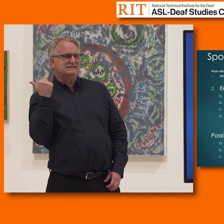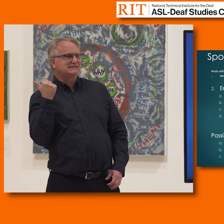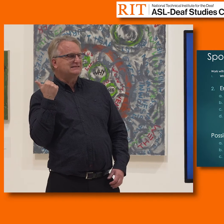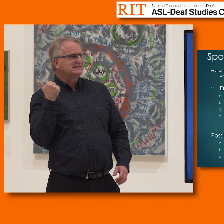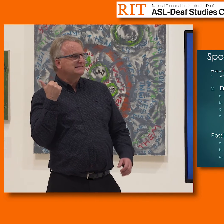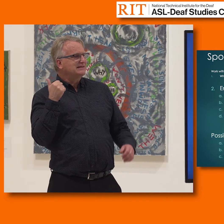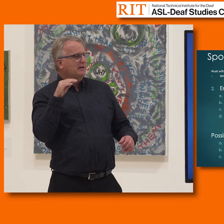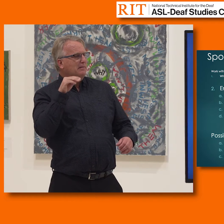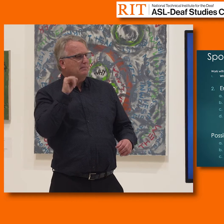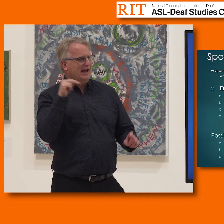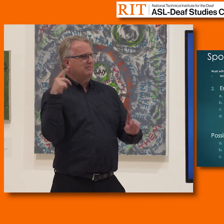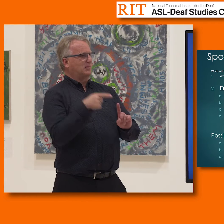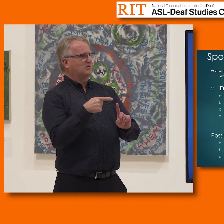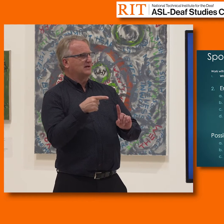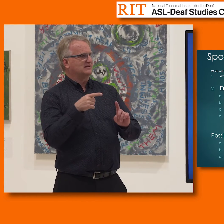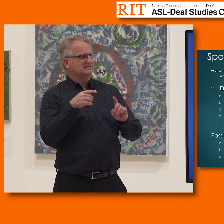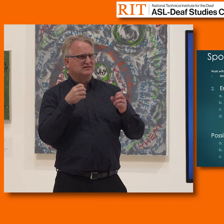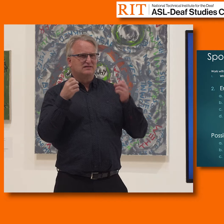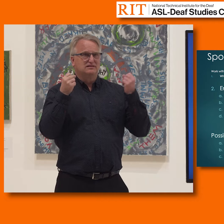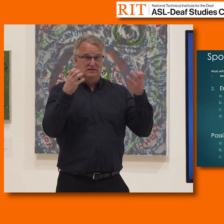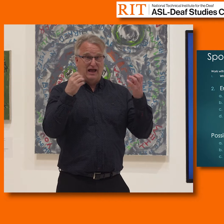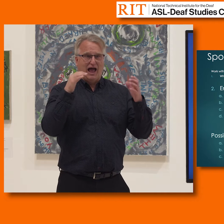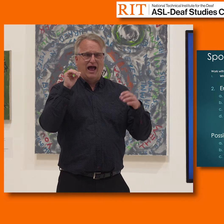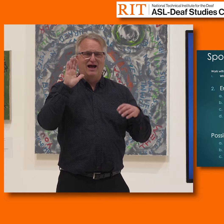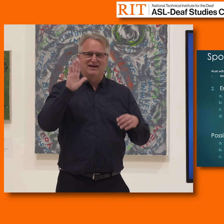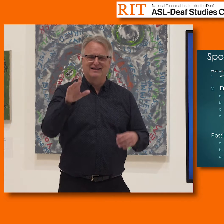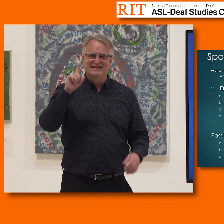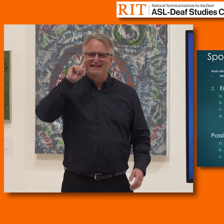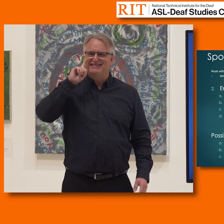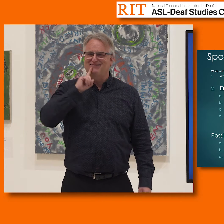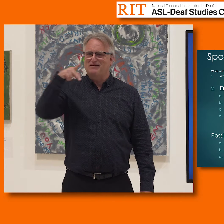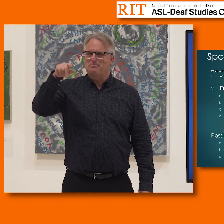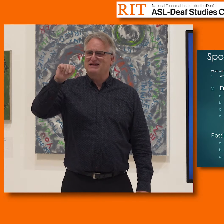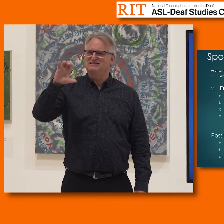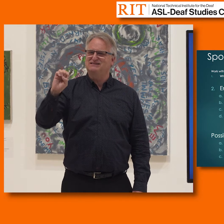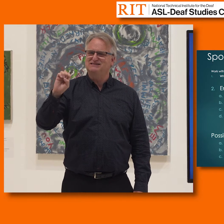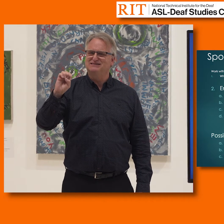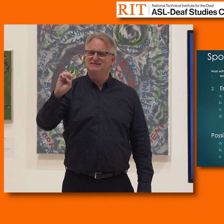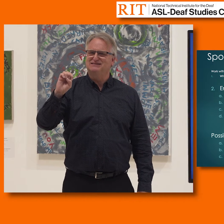the Deaf people that you're working with, right? To say, "This is what I'm trying to do.